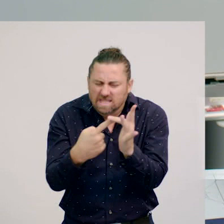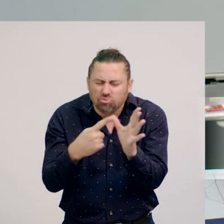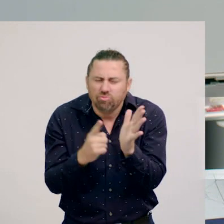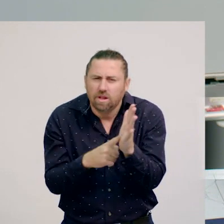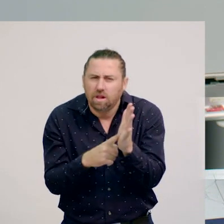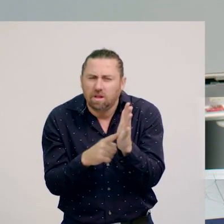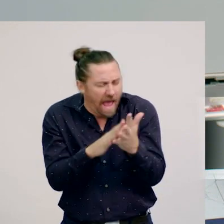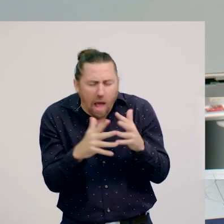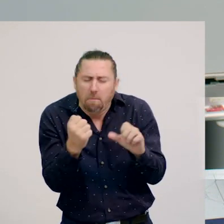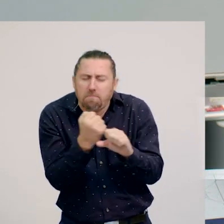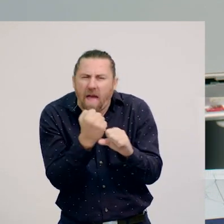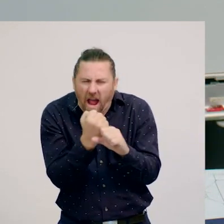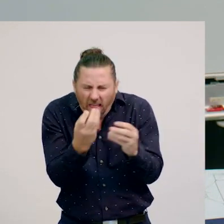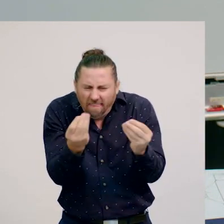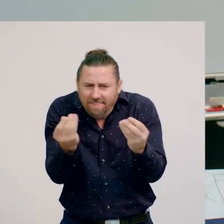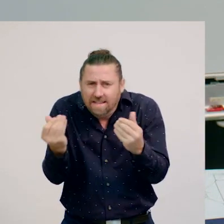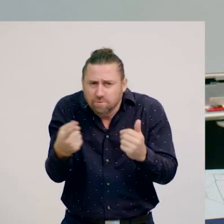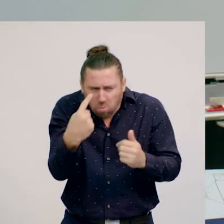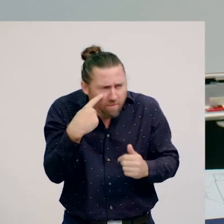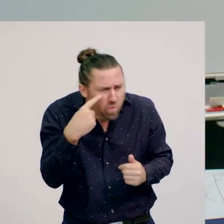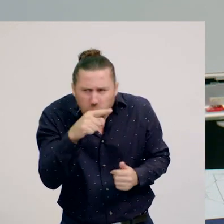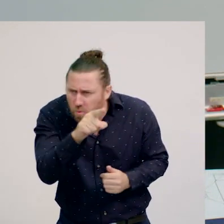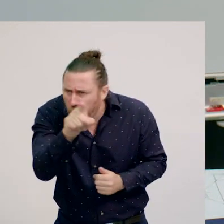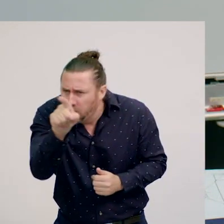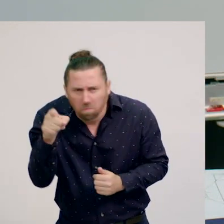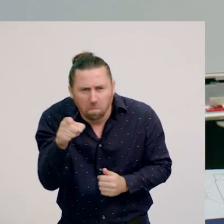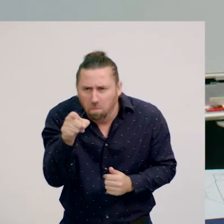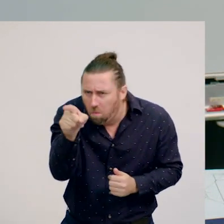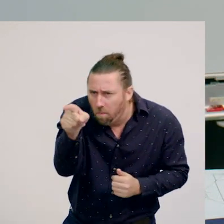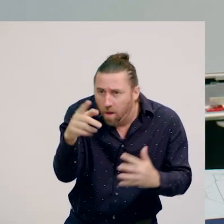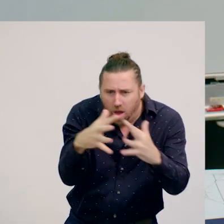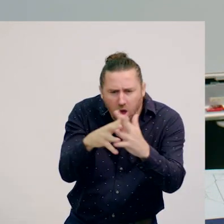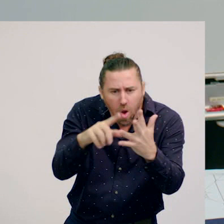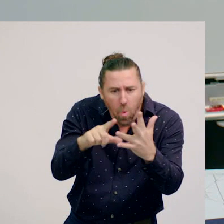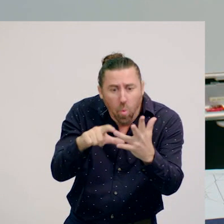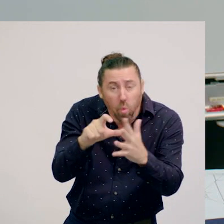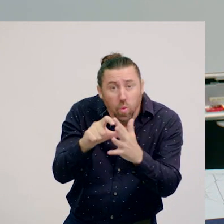Have a look around your room. Can you see something made of wood?